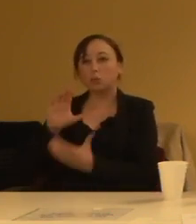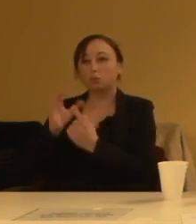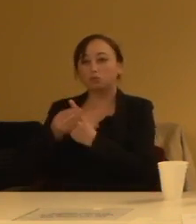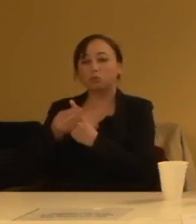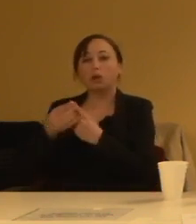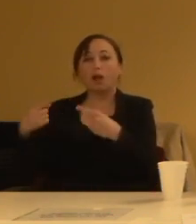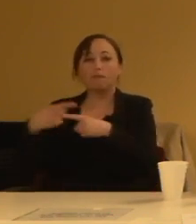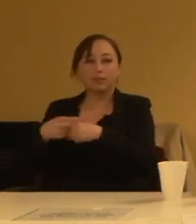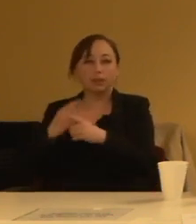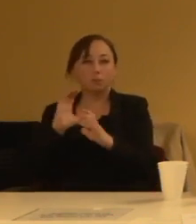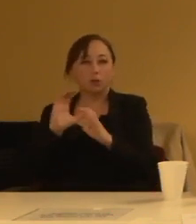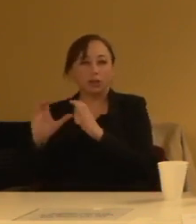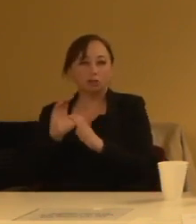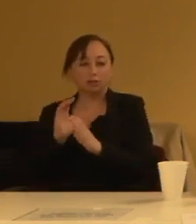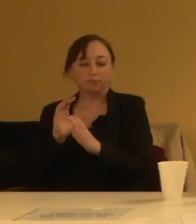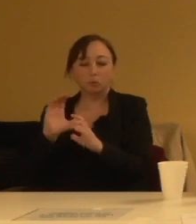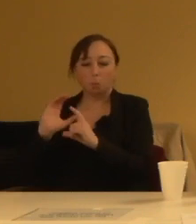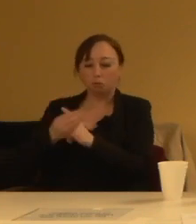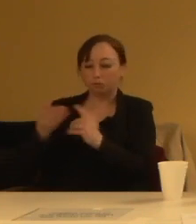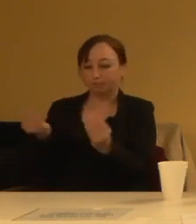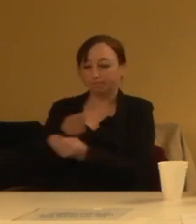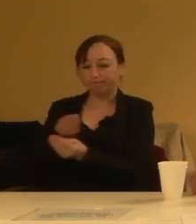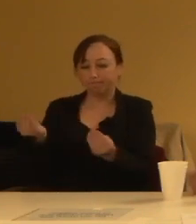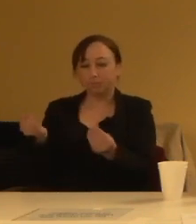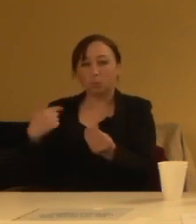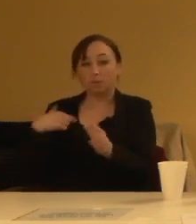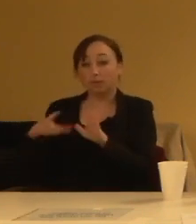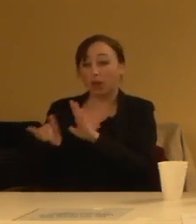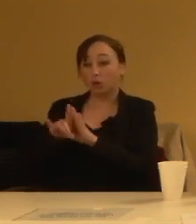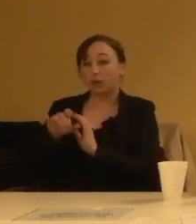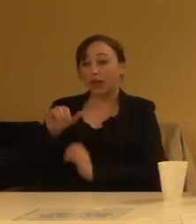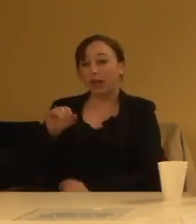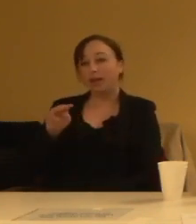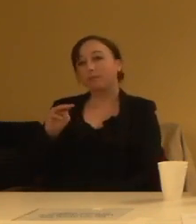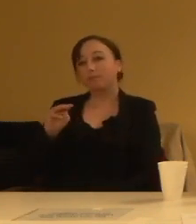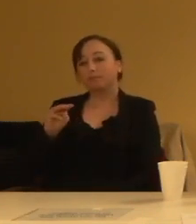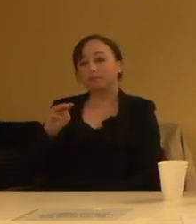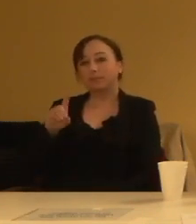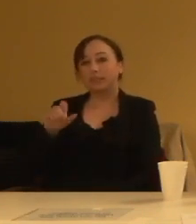And we found her through the IDI inventory, which is a group based out of Maryland.